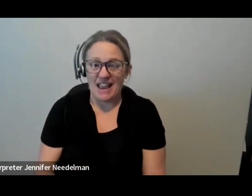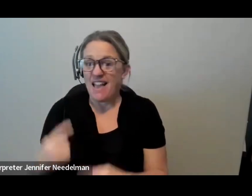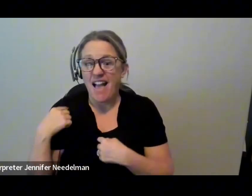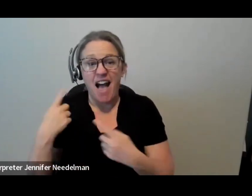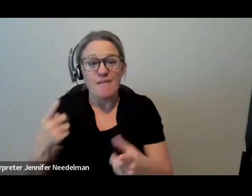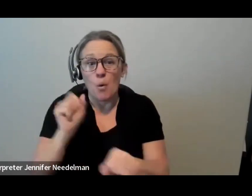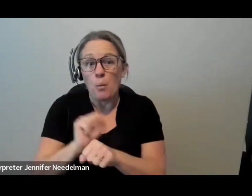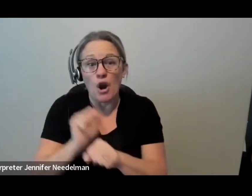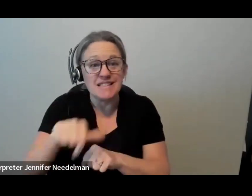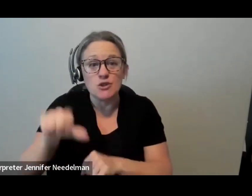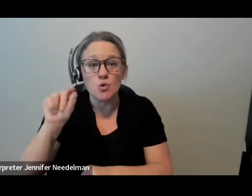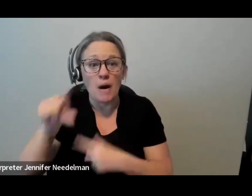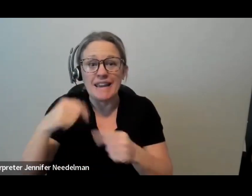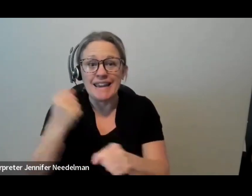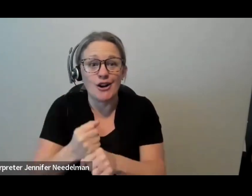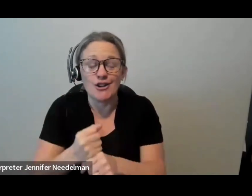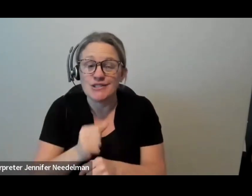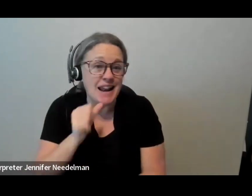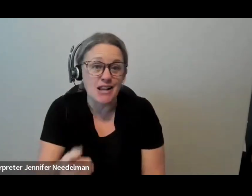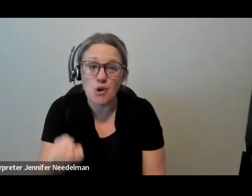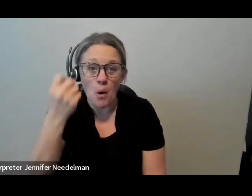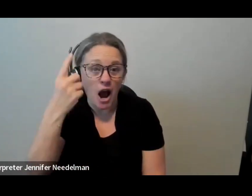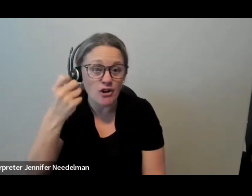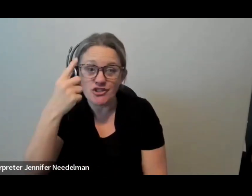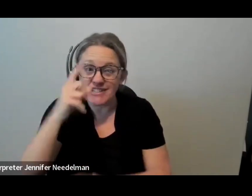and I absolutely do not understand it all. I never will understand it all.